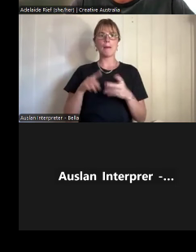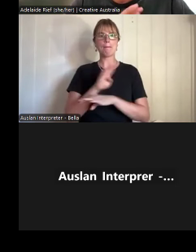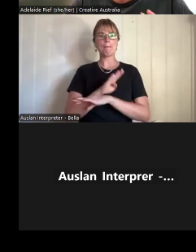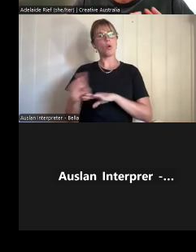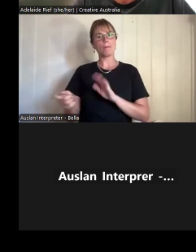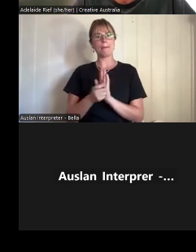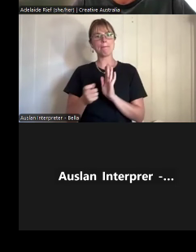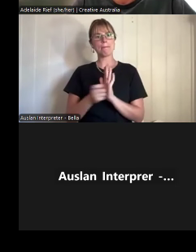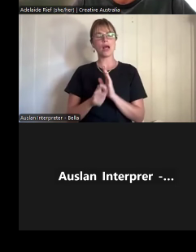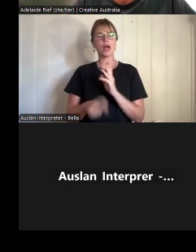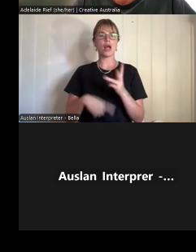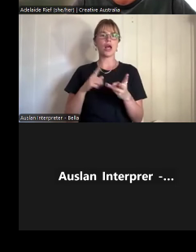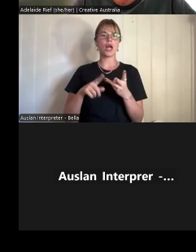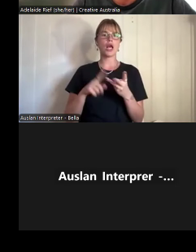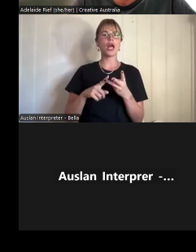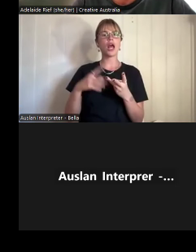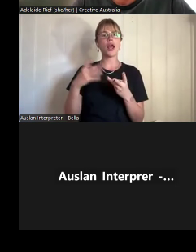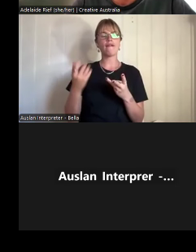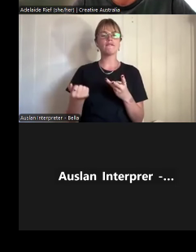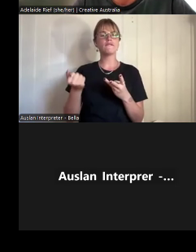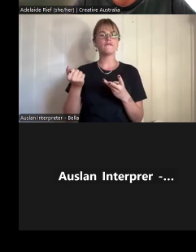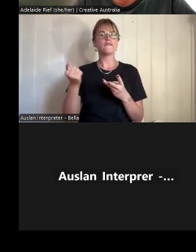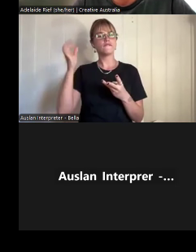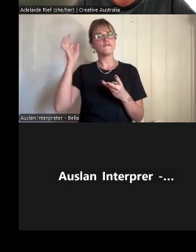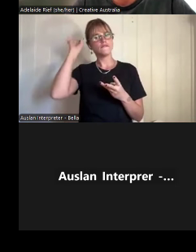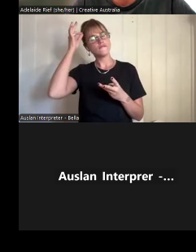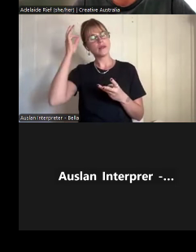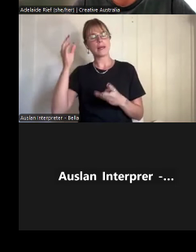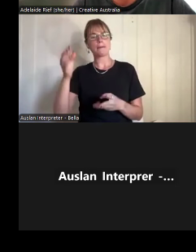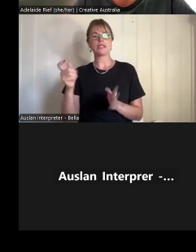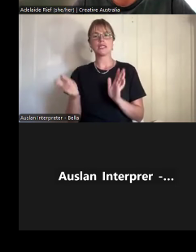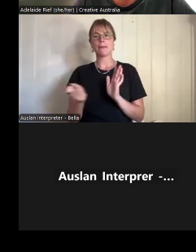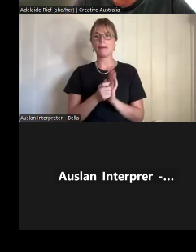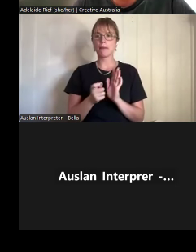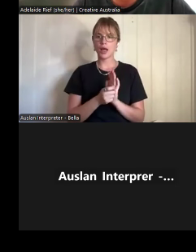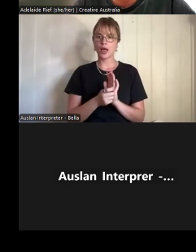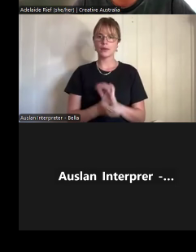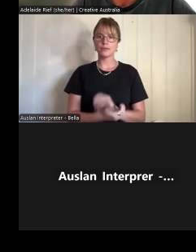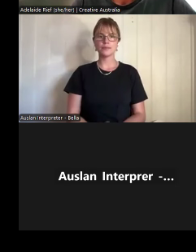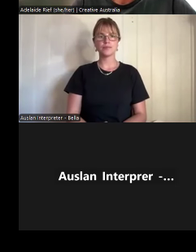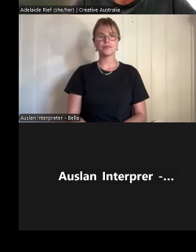then occasionally you will also see that people refer to themselves as committee members. It's